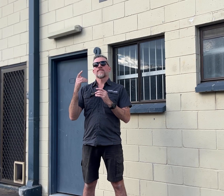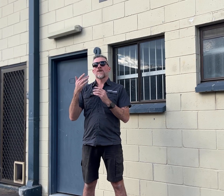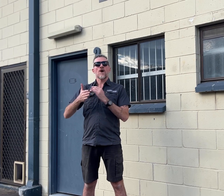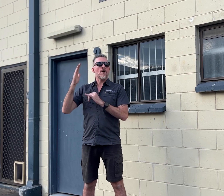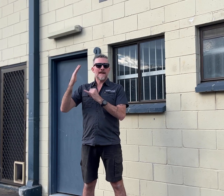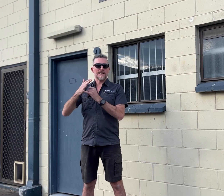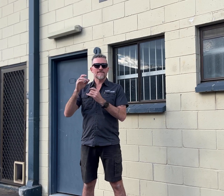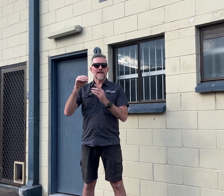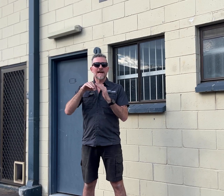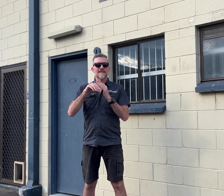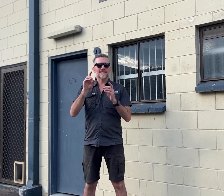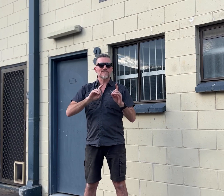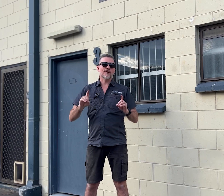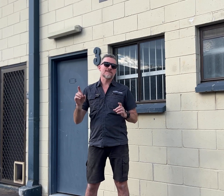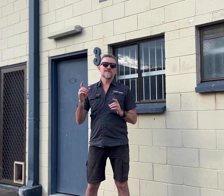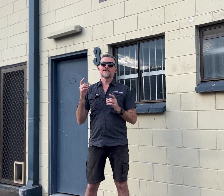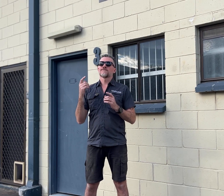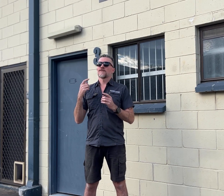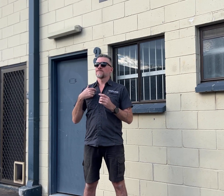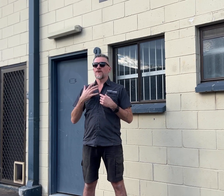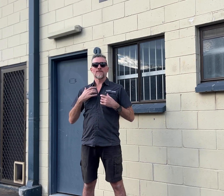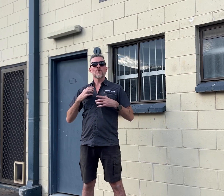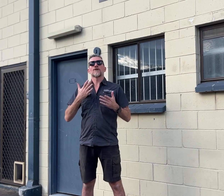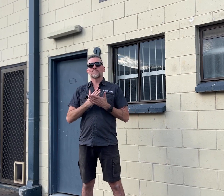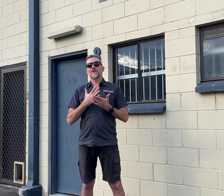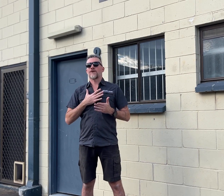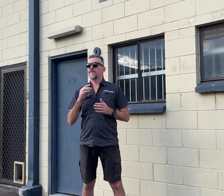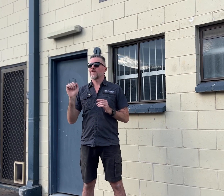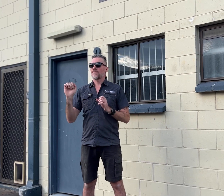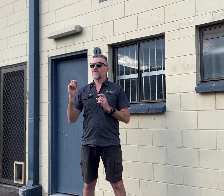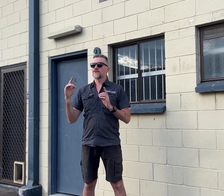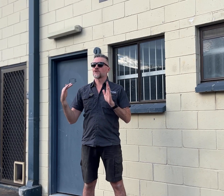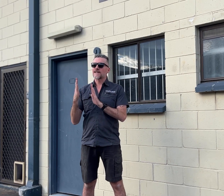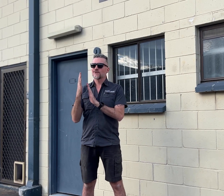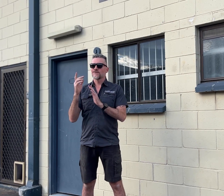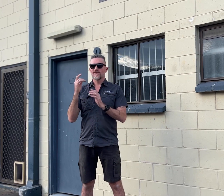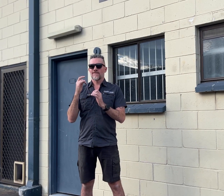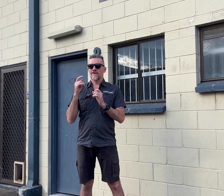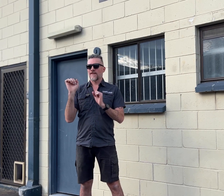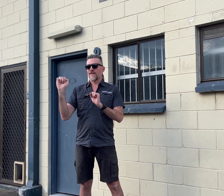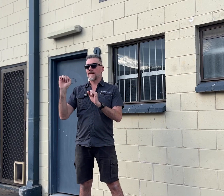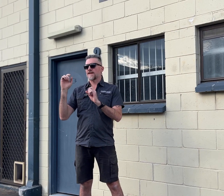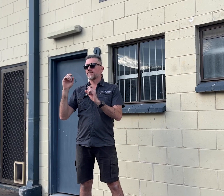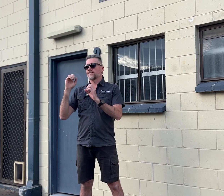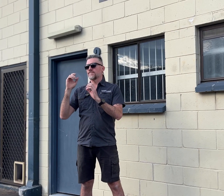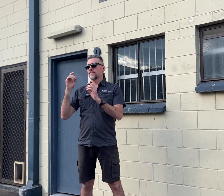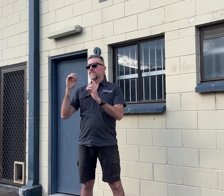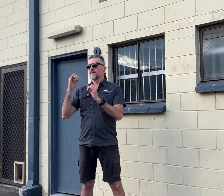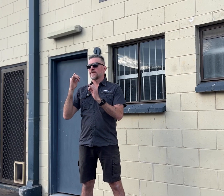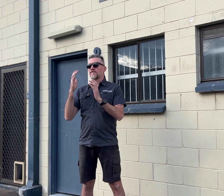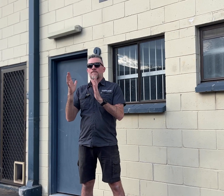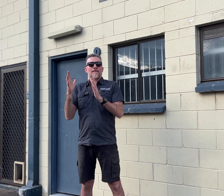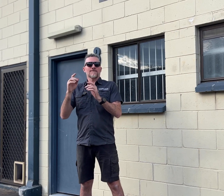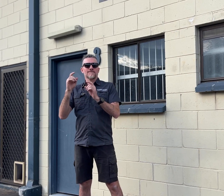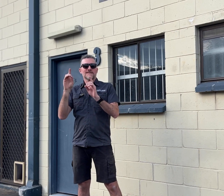and high end interior designers. I love the challenge that that comes with uniqueness,